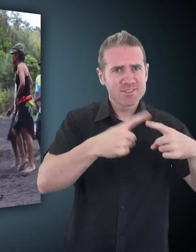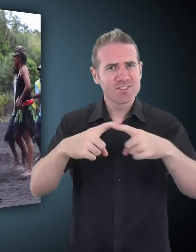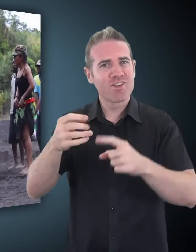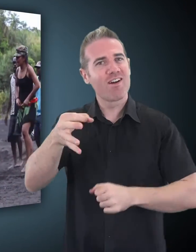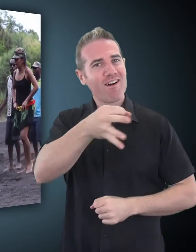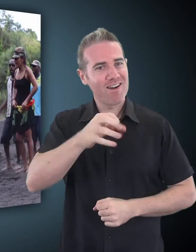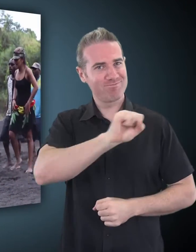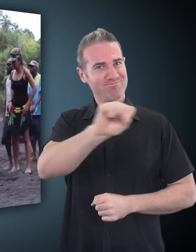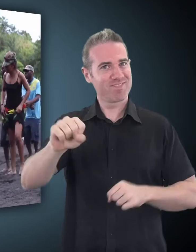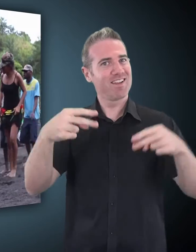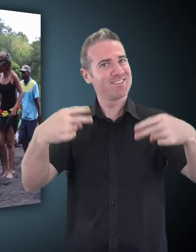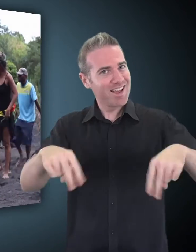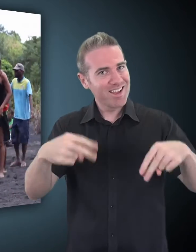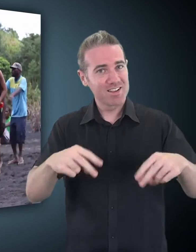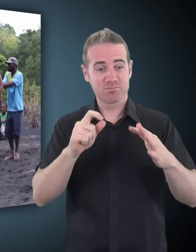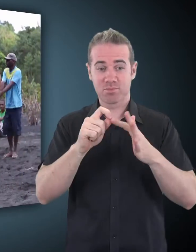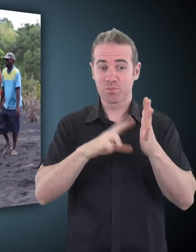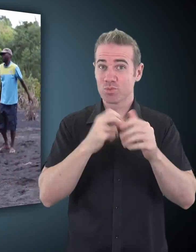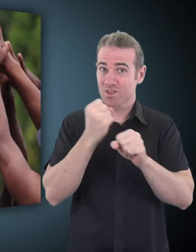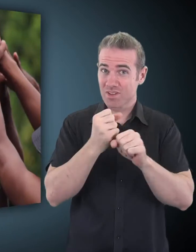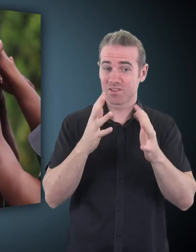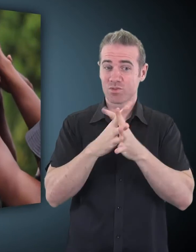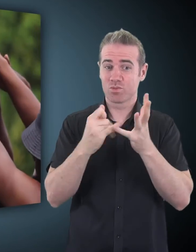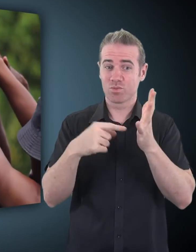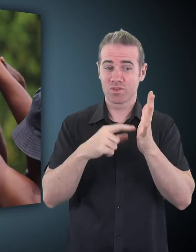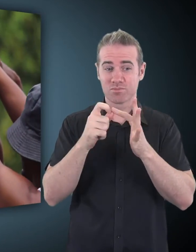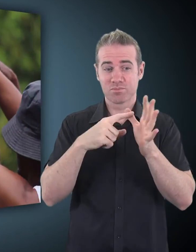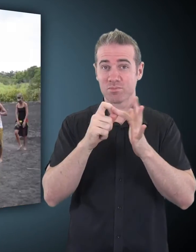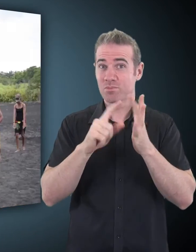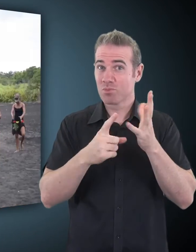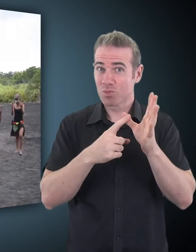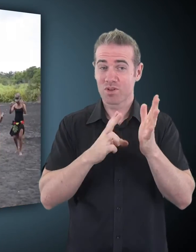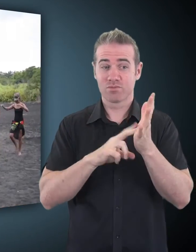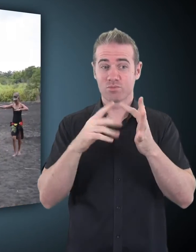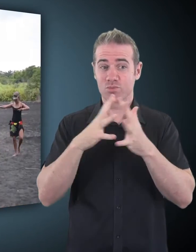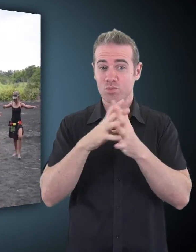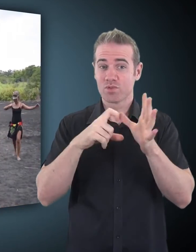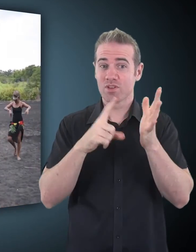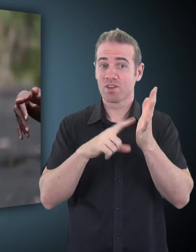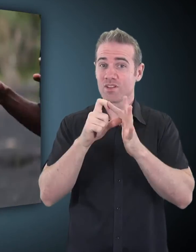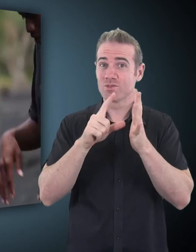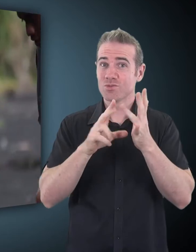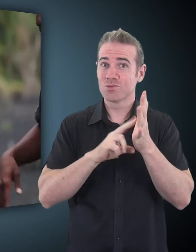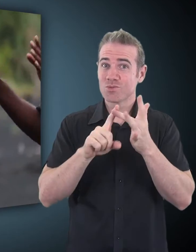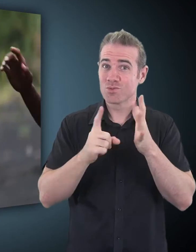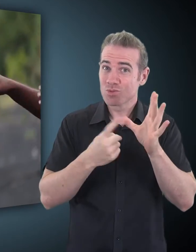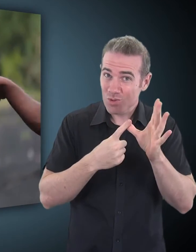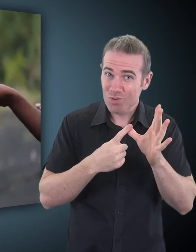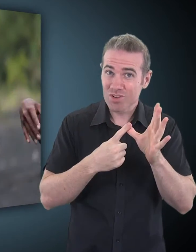including Papua New Guinea, West Papua, New Caledonia, The Solomon Islands, Vanuatu and Fiji.